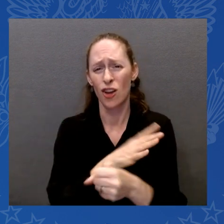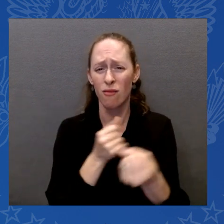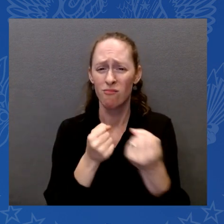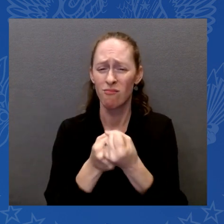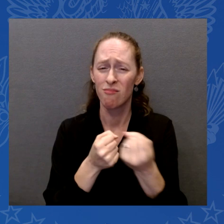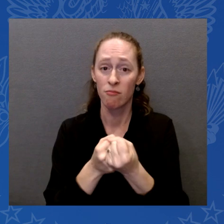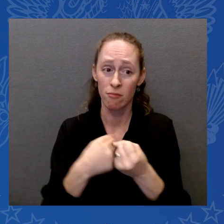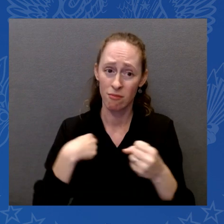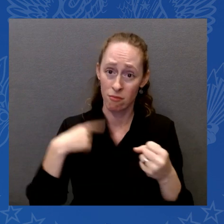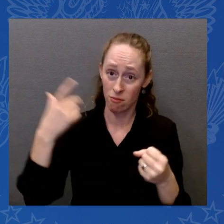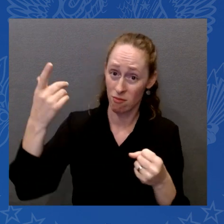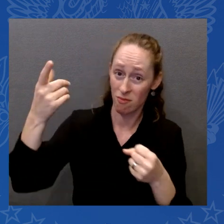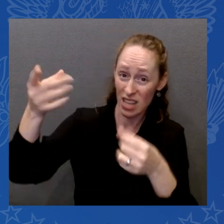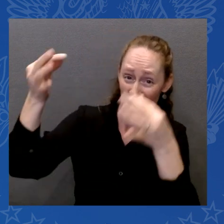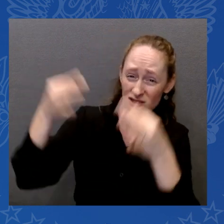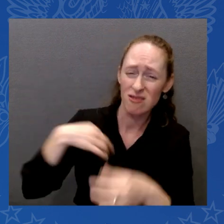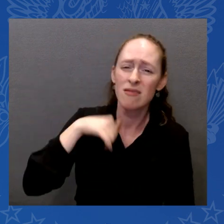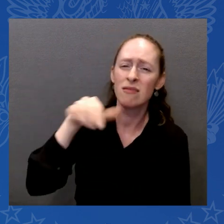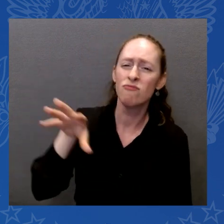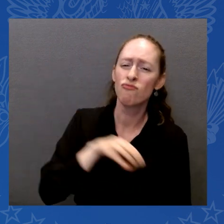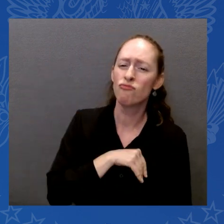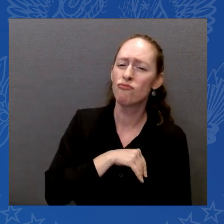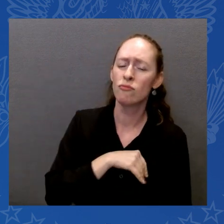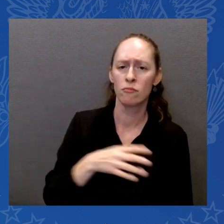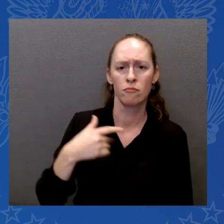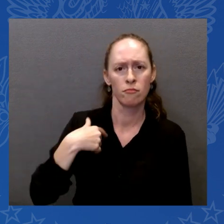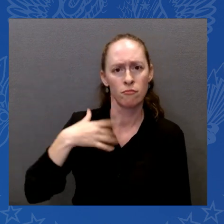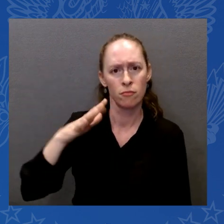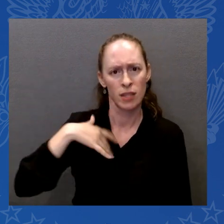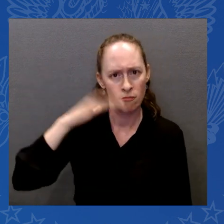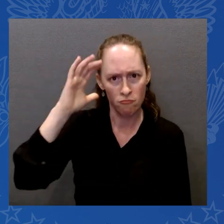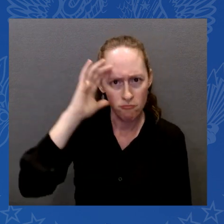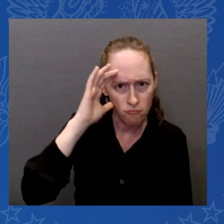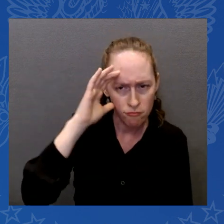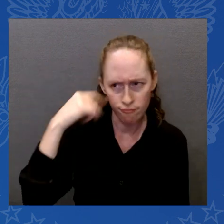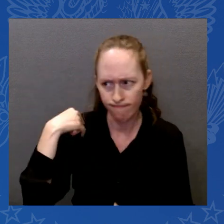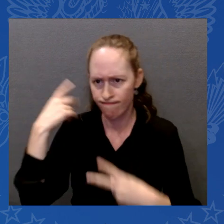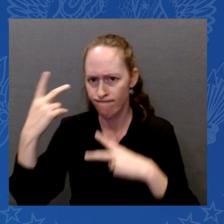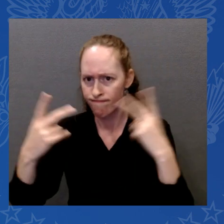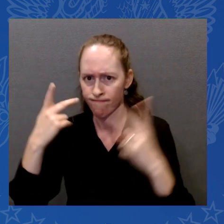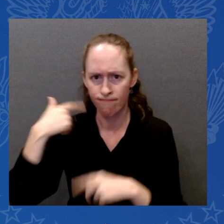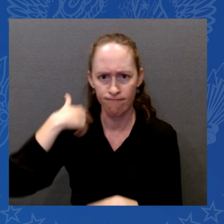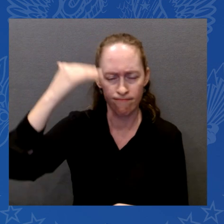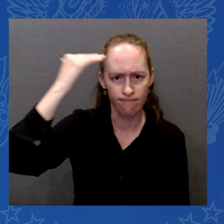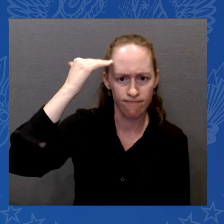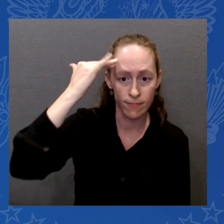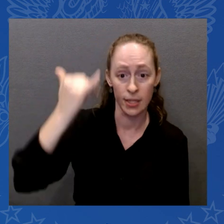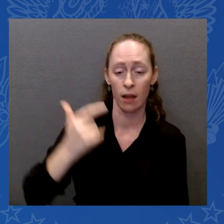Now I want to turn it over to Secretary Cardona now for his comments. Secretary Cardona: Thank you, Mr. President.